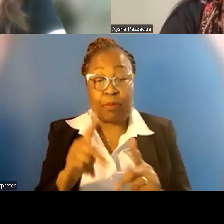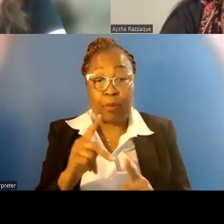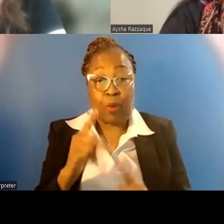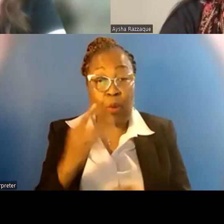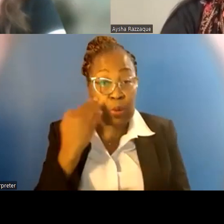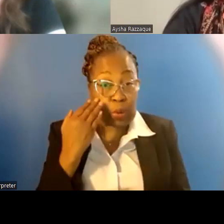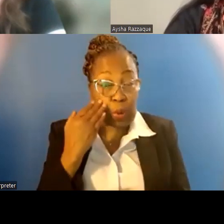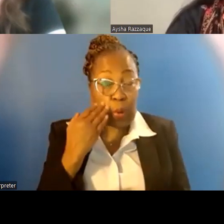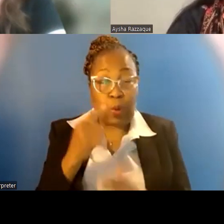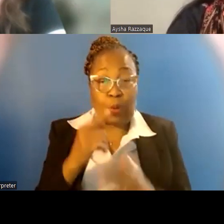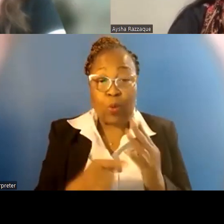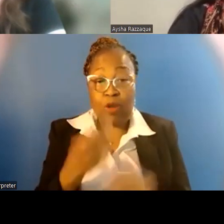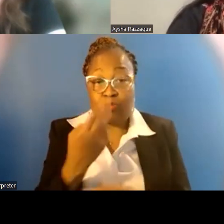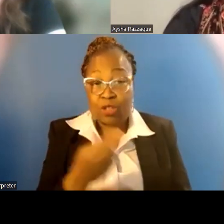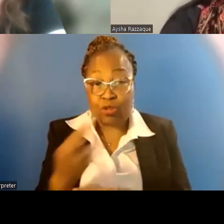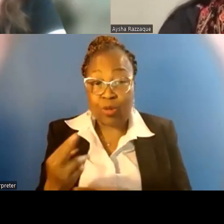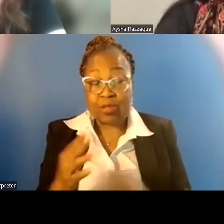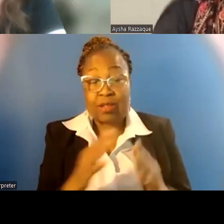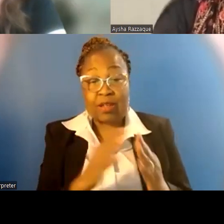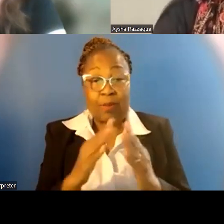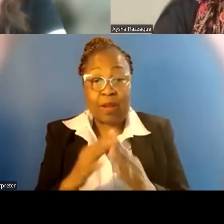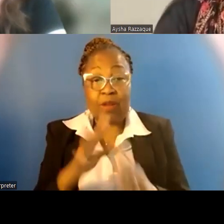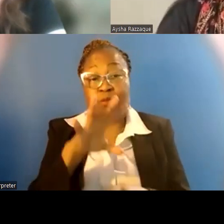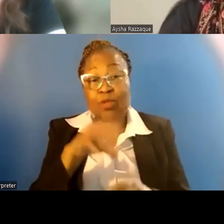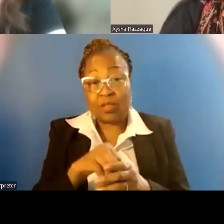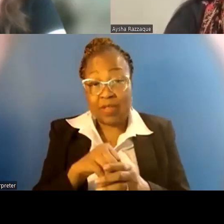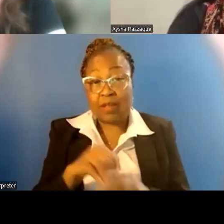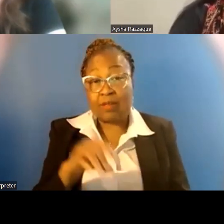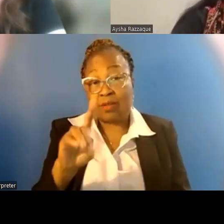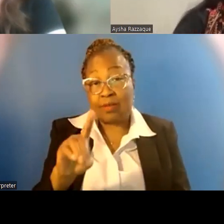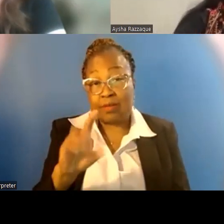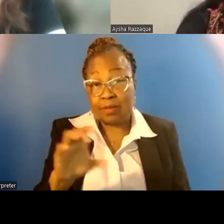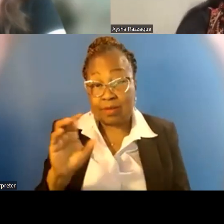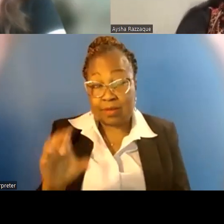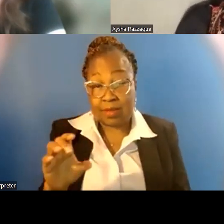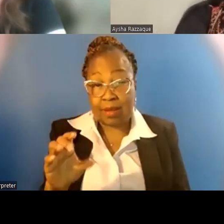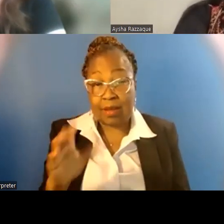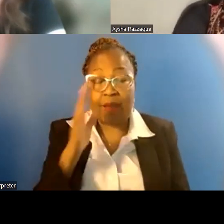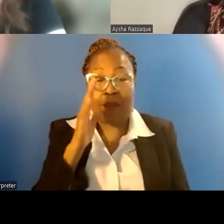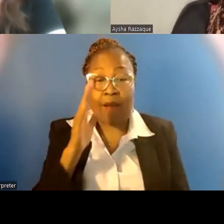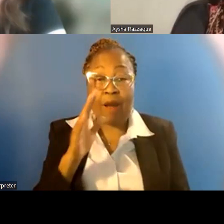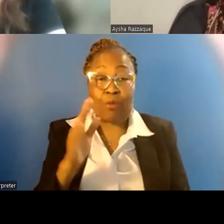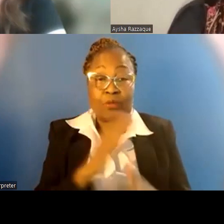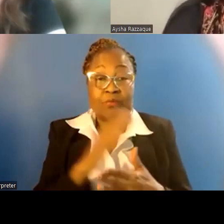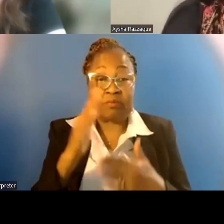and community can be found within the cultural center. I will wrap up now with just talking about